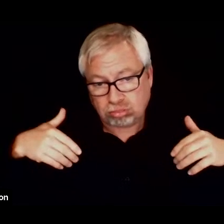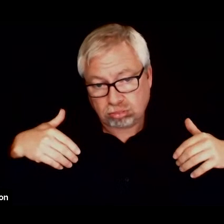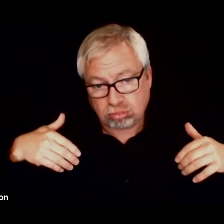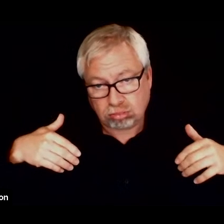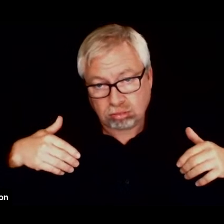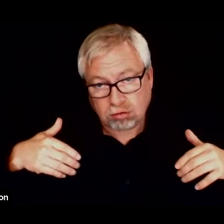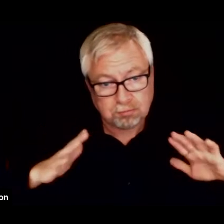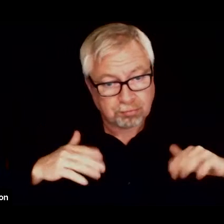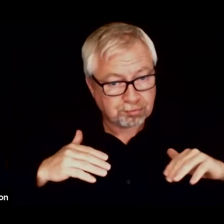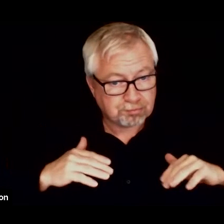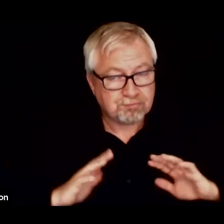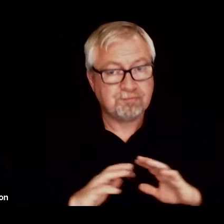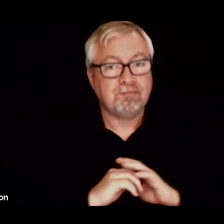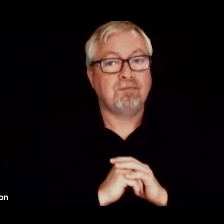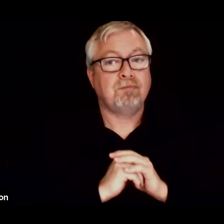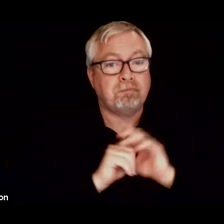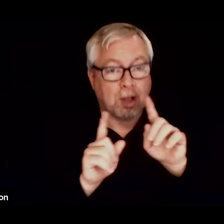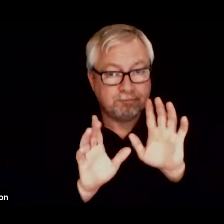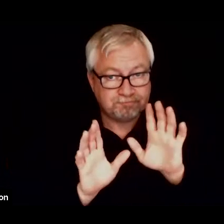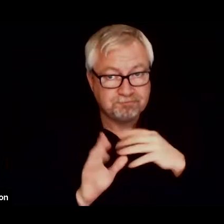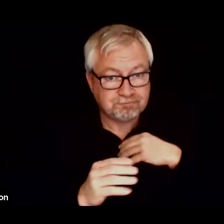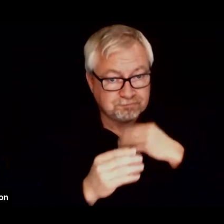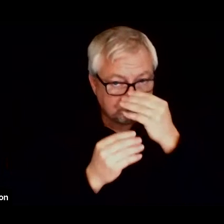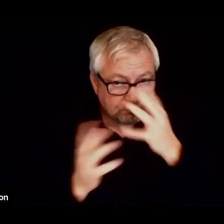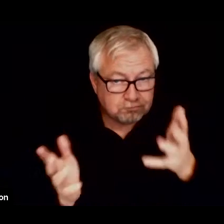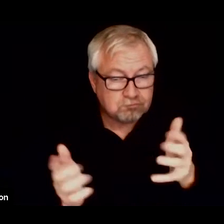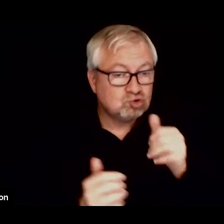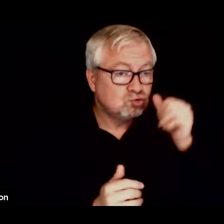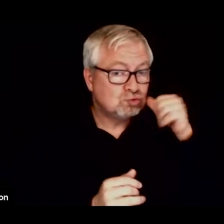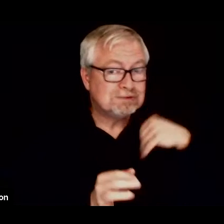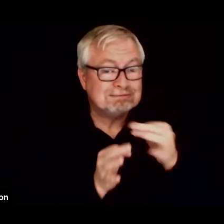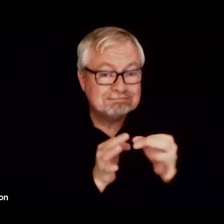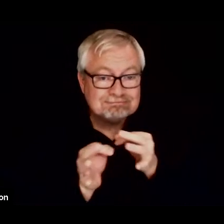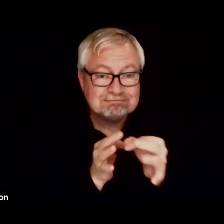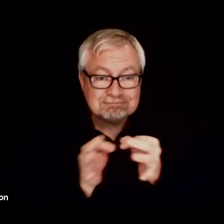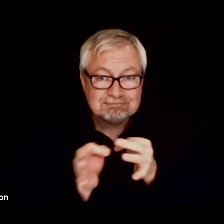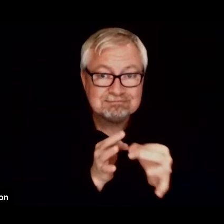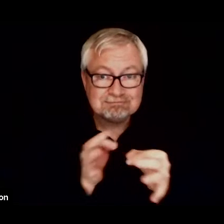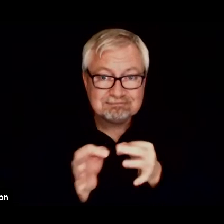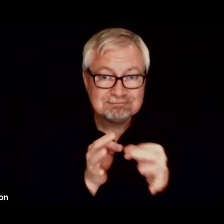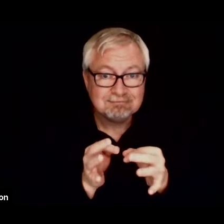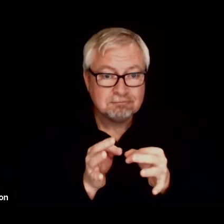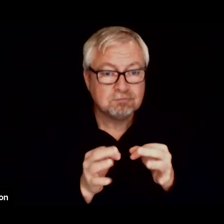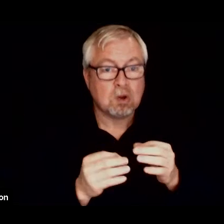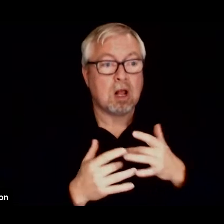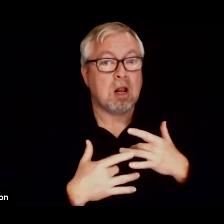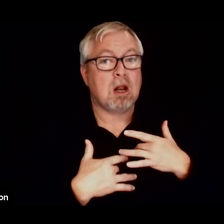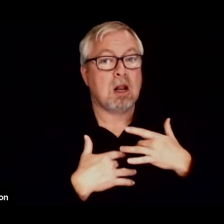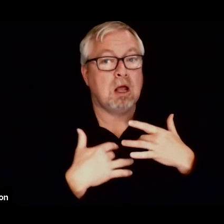there are there are leadings for that but the vote has not taken place we know that the federal level